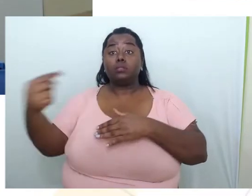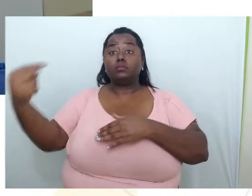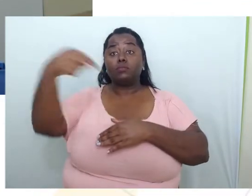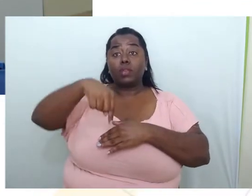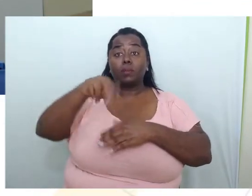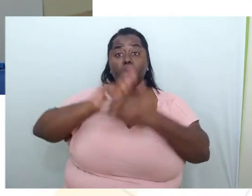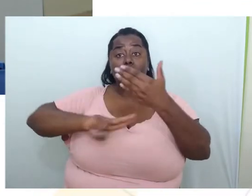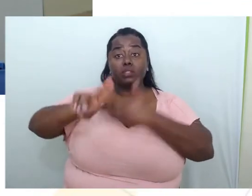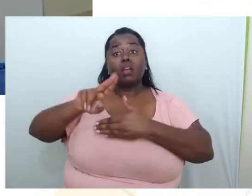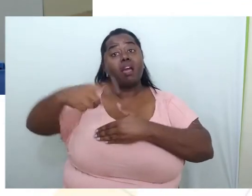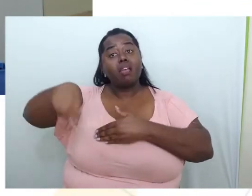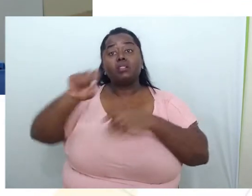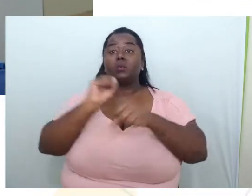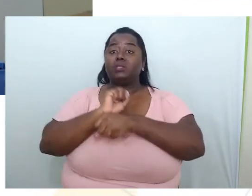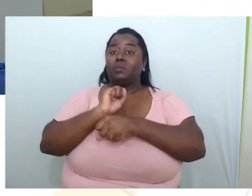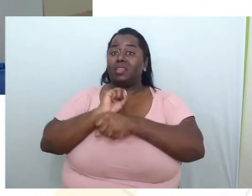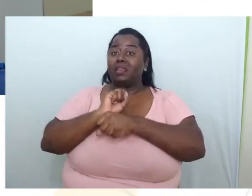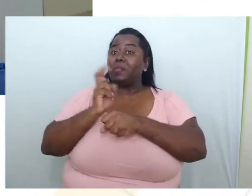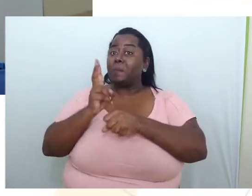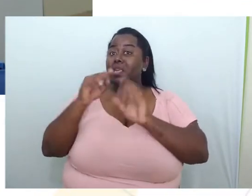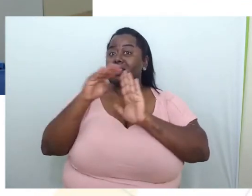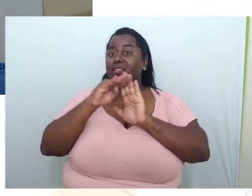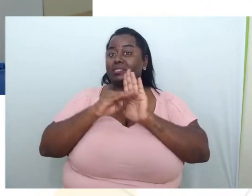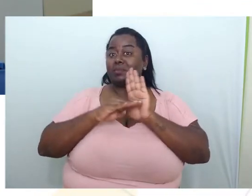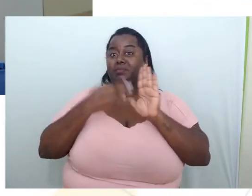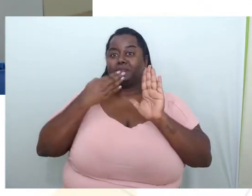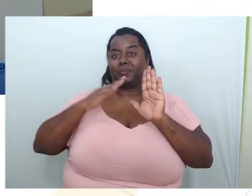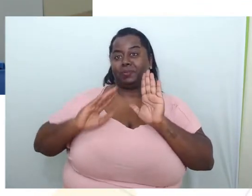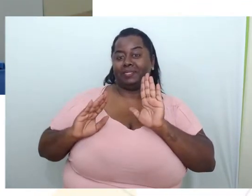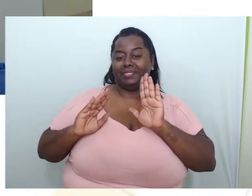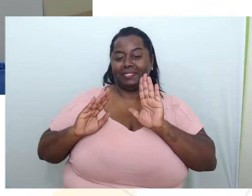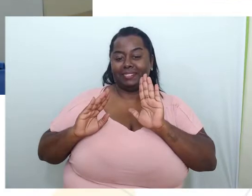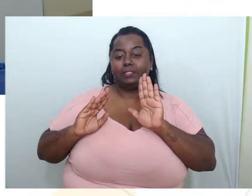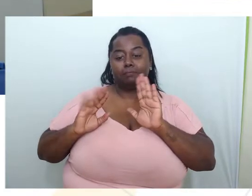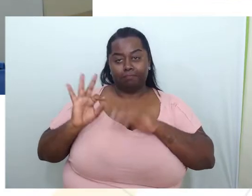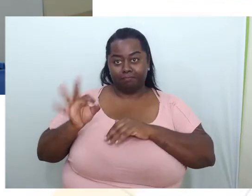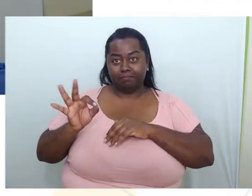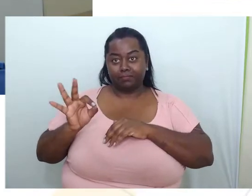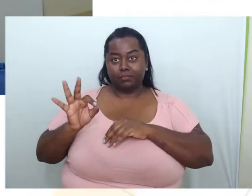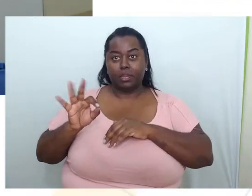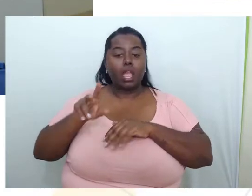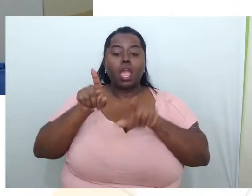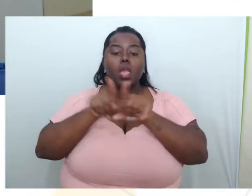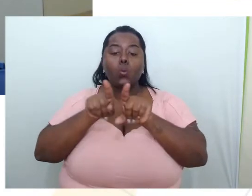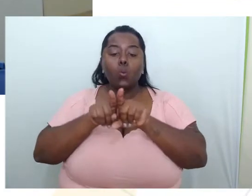right to expect those kinds of things all right so you see as an employer or